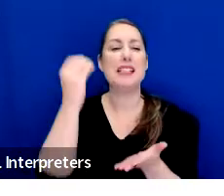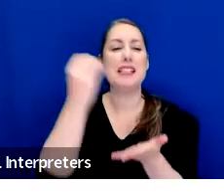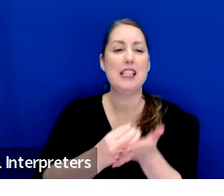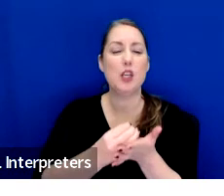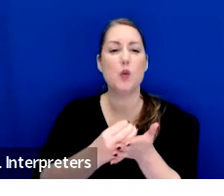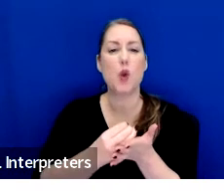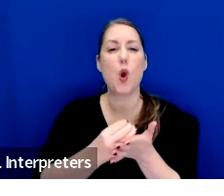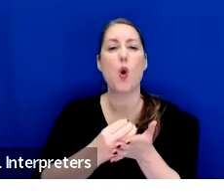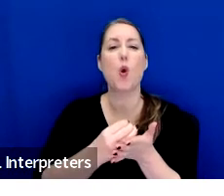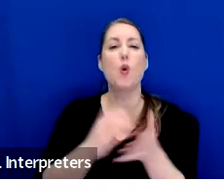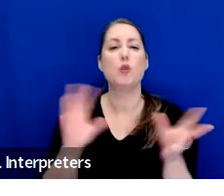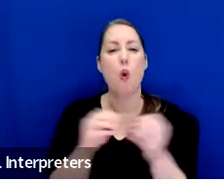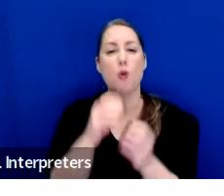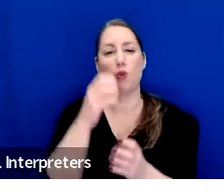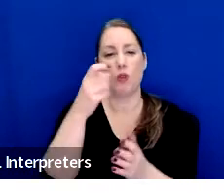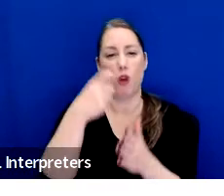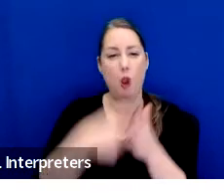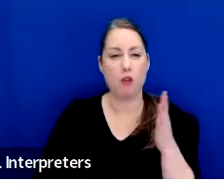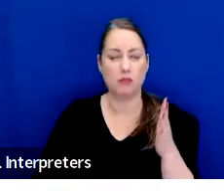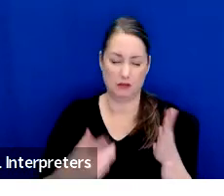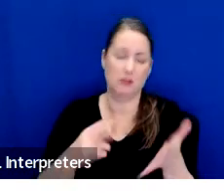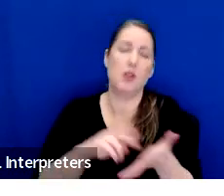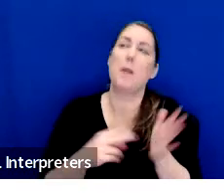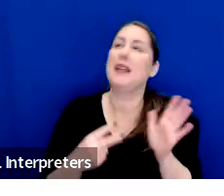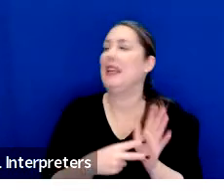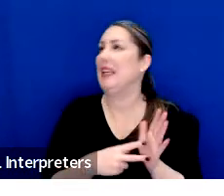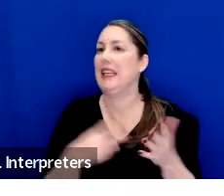So ZC is usually talking about these materials that we can get